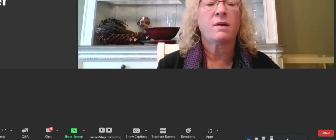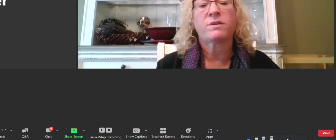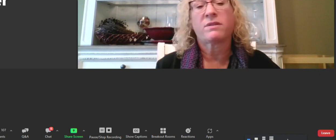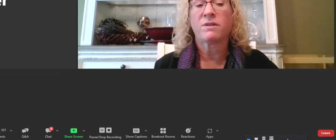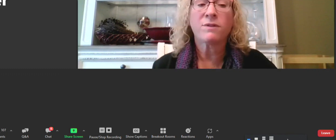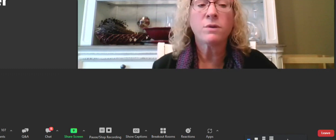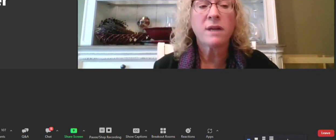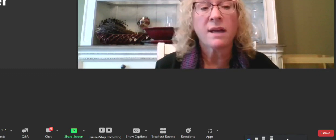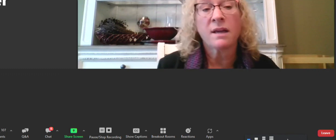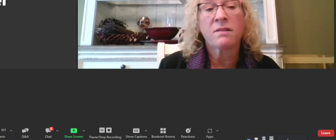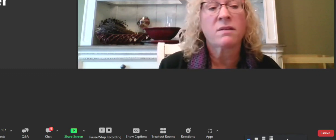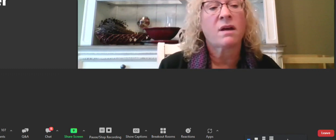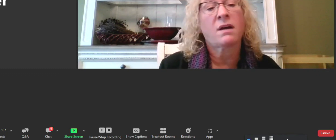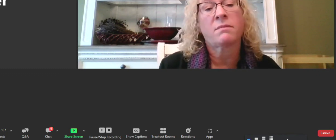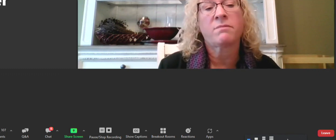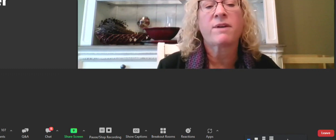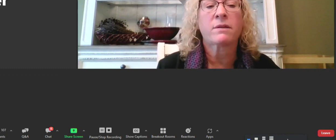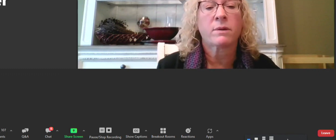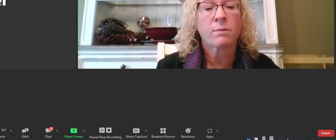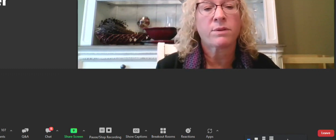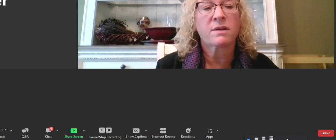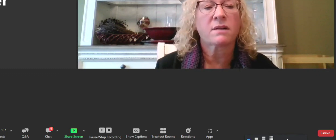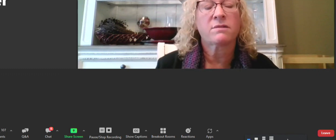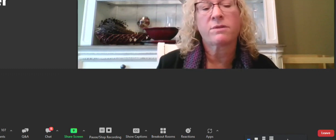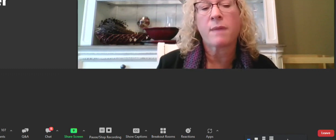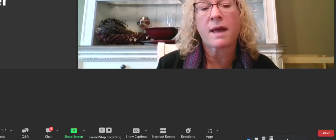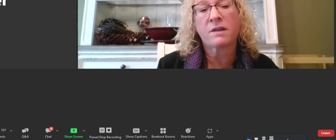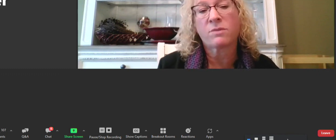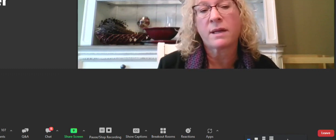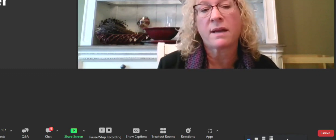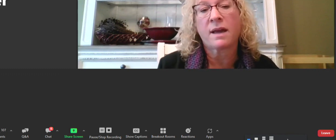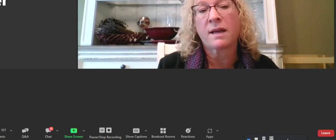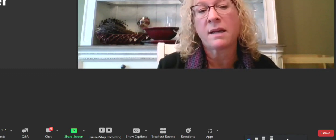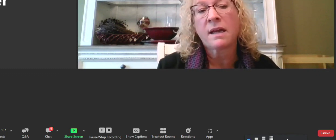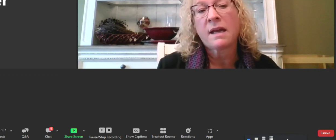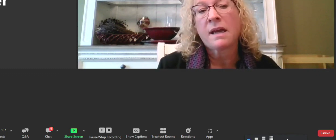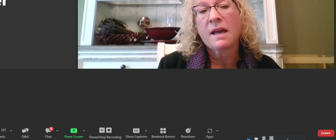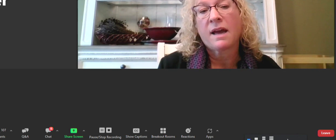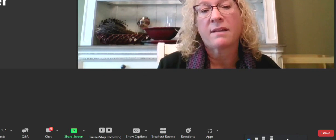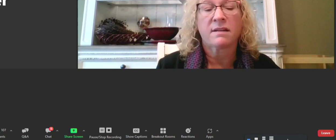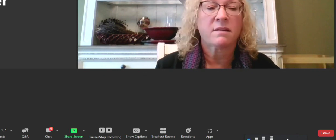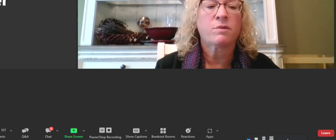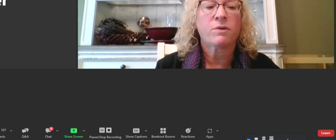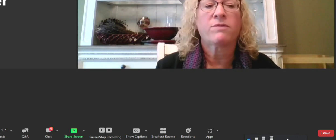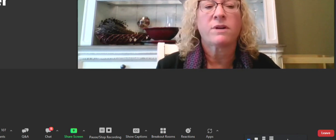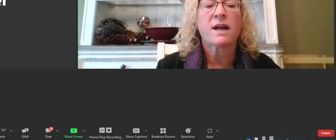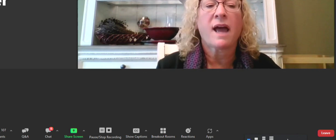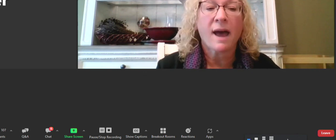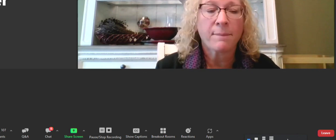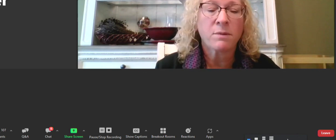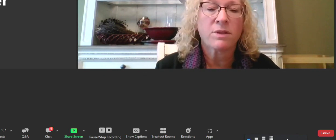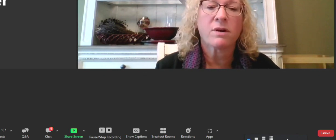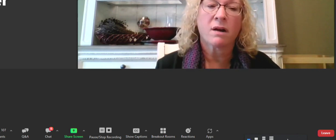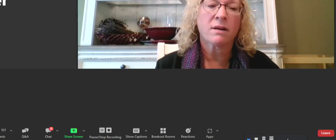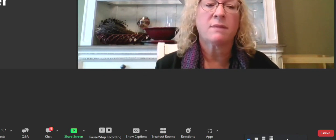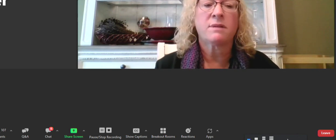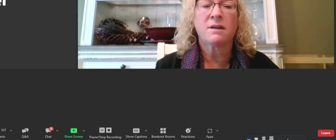once every few days, following up with the doctor for management. As I said before, if you're not happy with your current MD